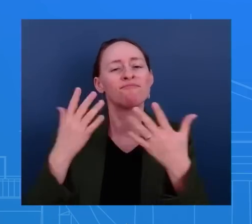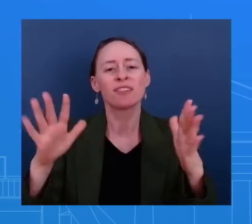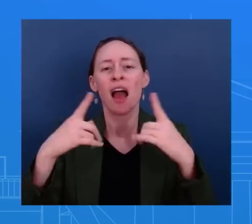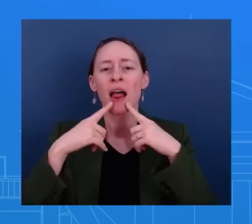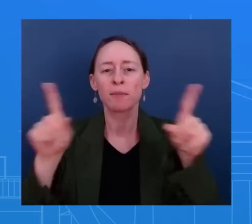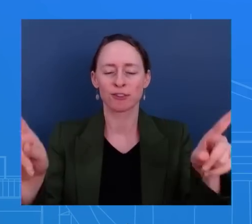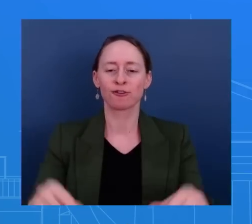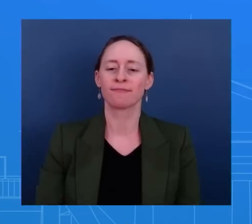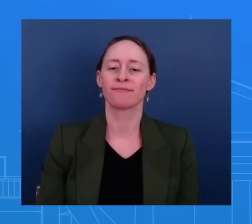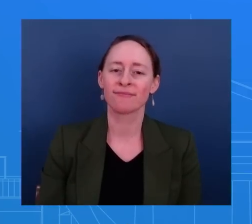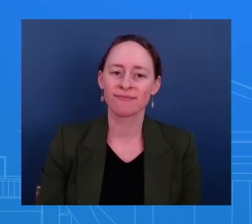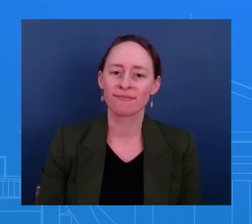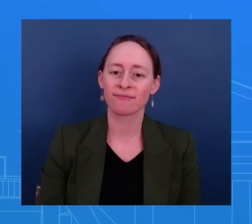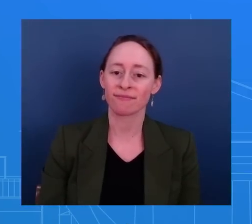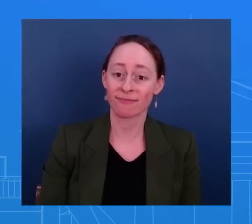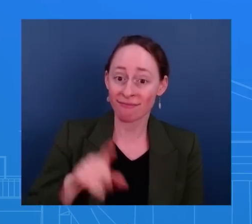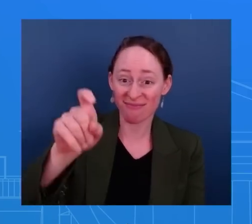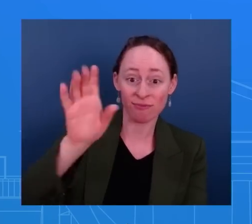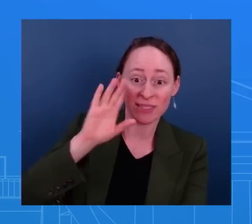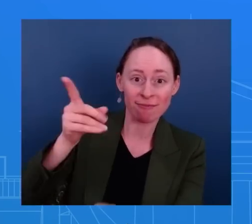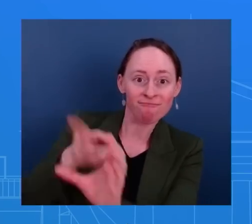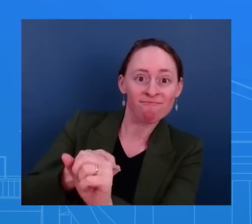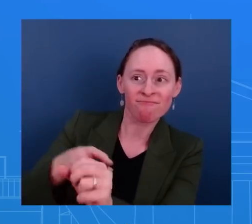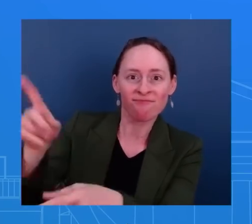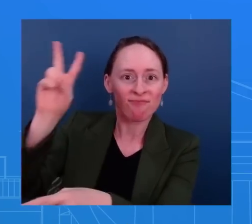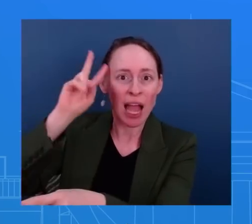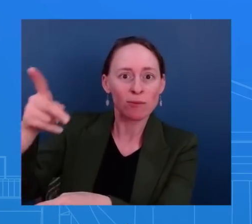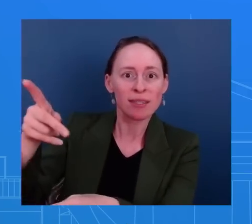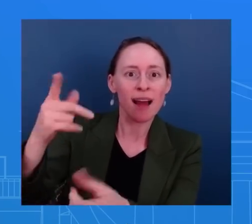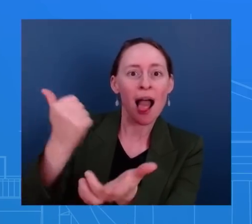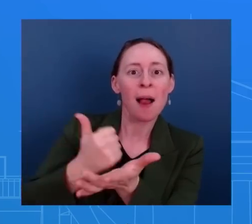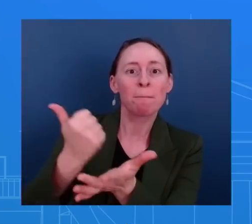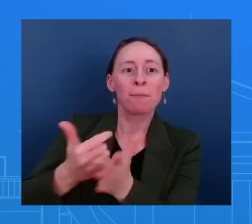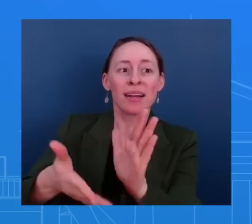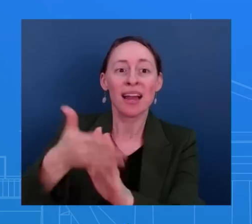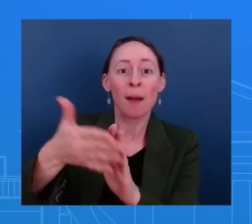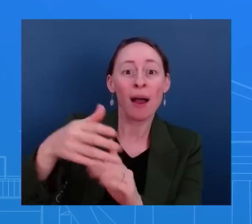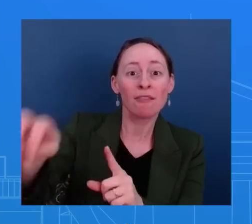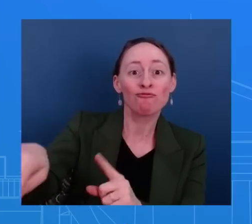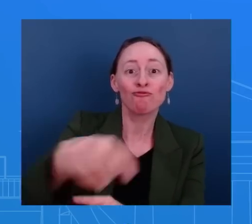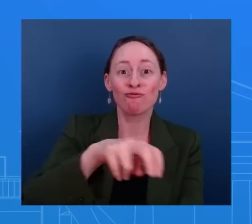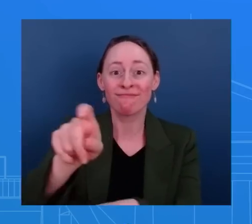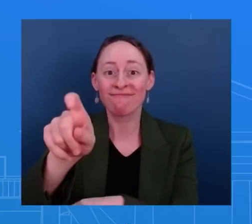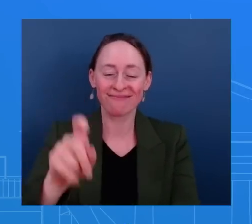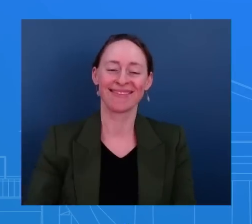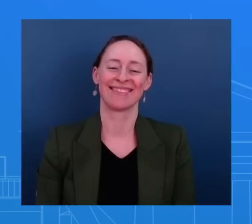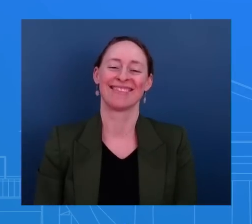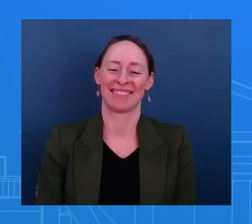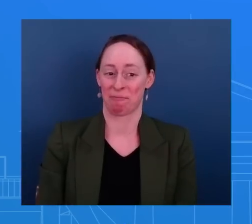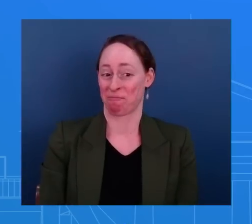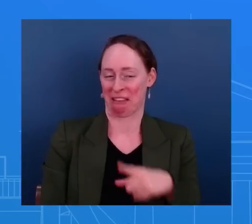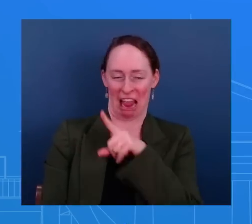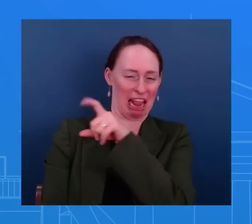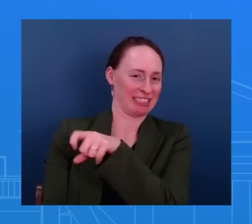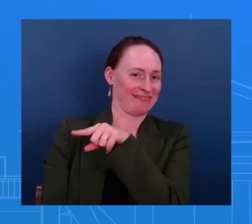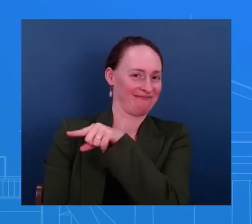Certainly, the campaign will have more to share on -- on that. Hey, Weijia. The Press: Hey, Karine. How are you? Ms. Jean-Pierre: I'm doing great. How are you? The Press: Good, thanks.